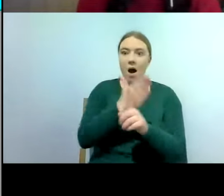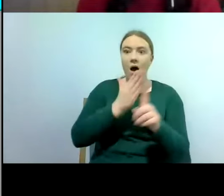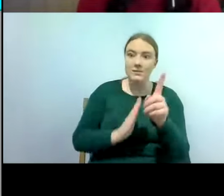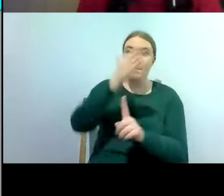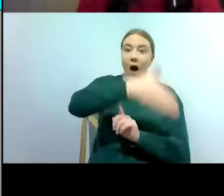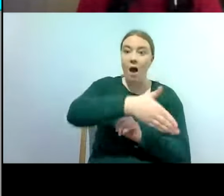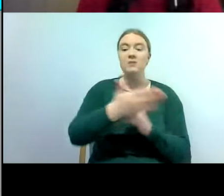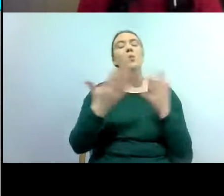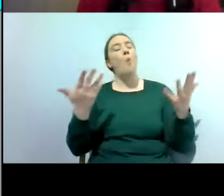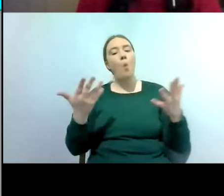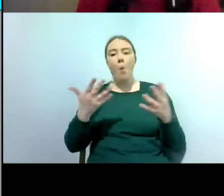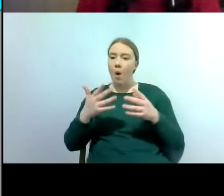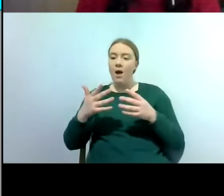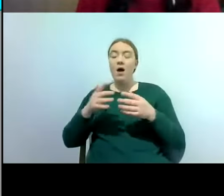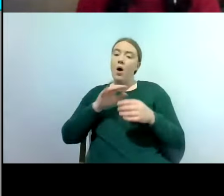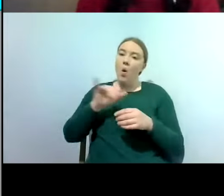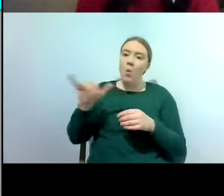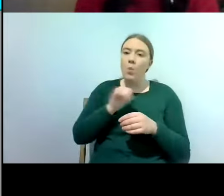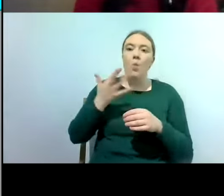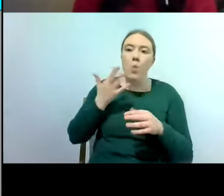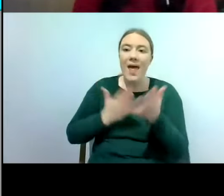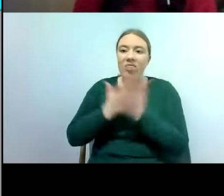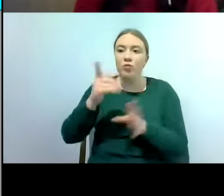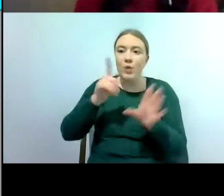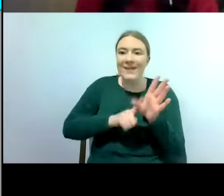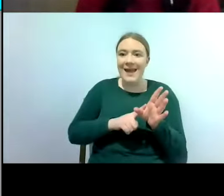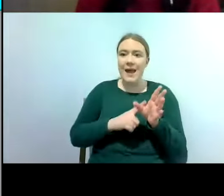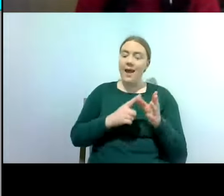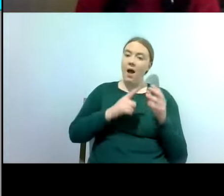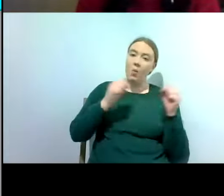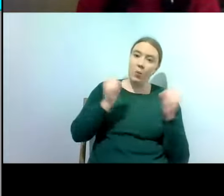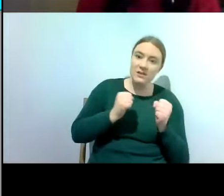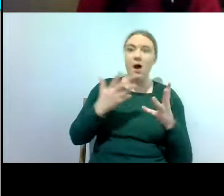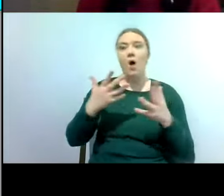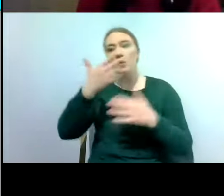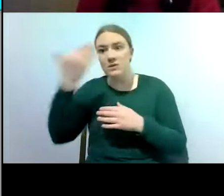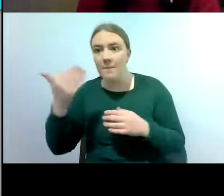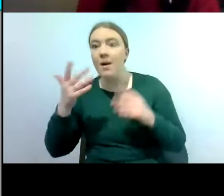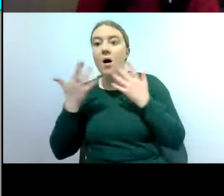or just under certain conditions and maybe also individual fish might pass in different ways